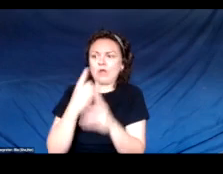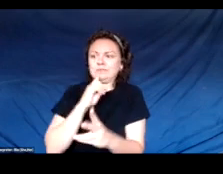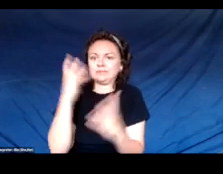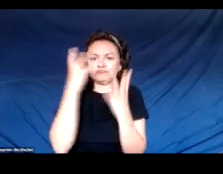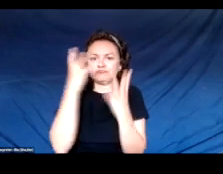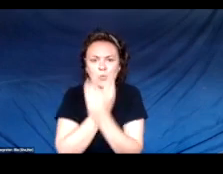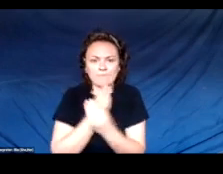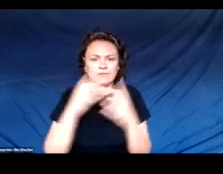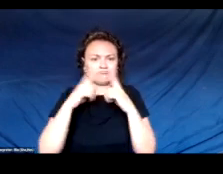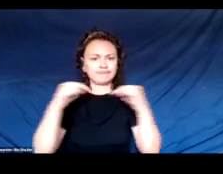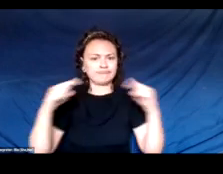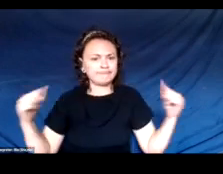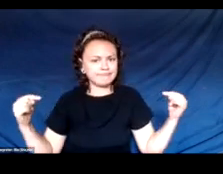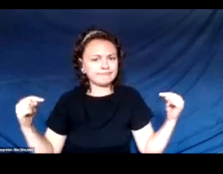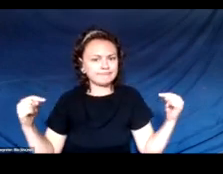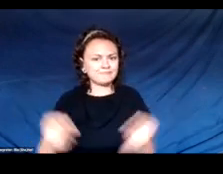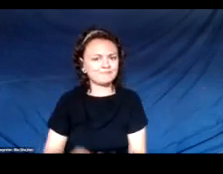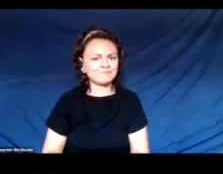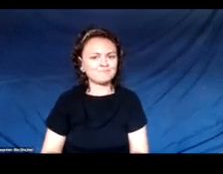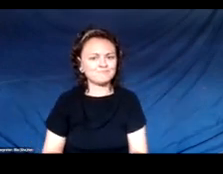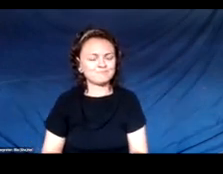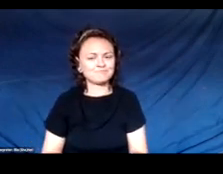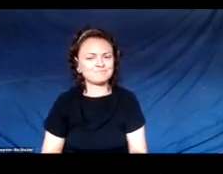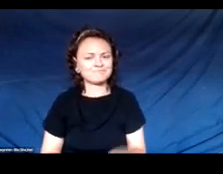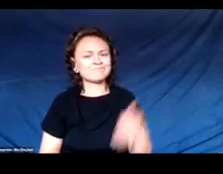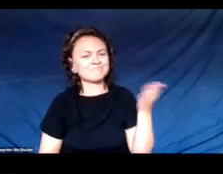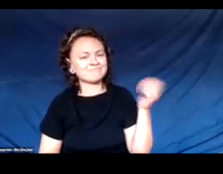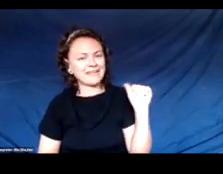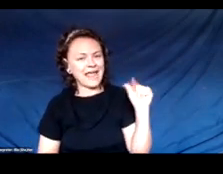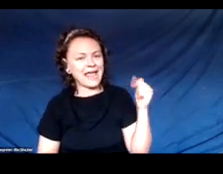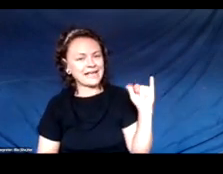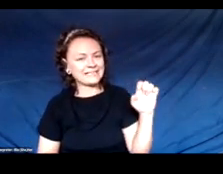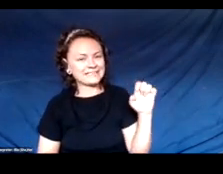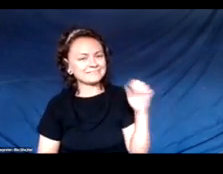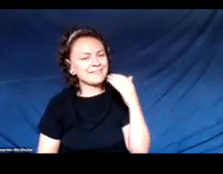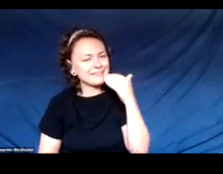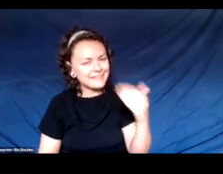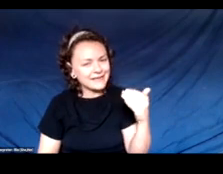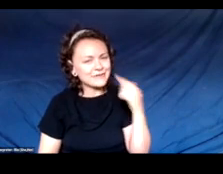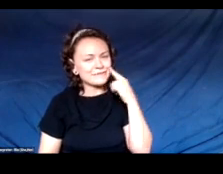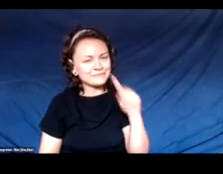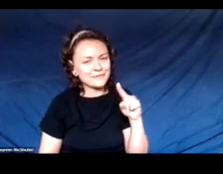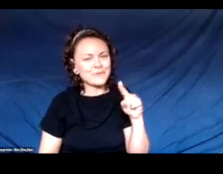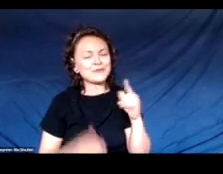Thank you for sharing those powerful words, Angie. It reminds me of a quote.